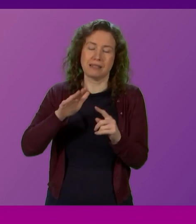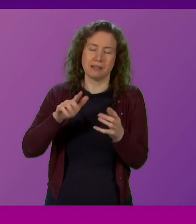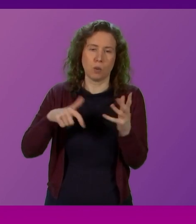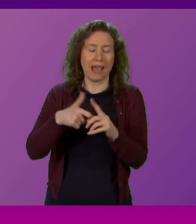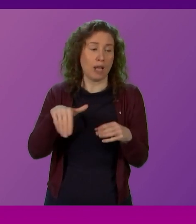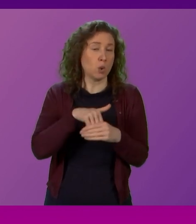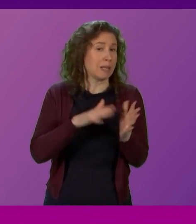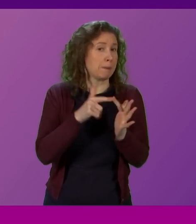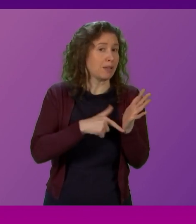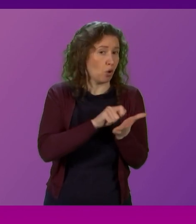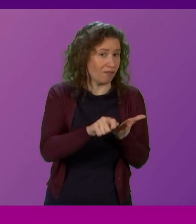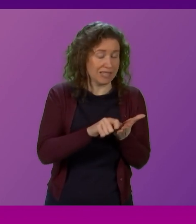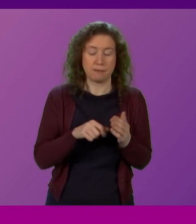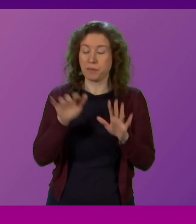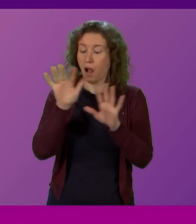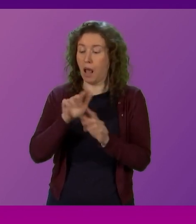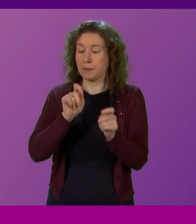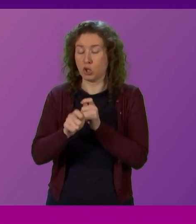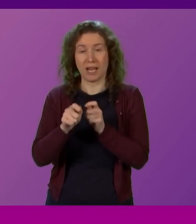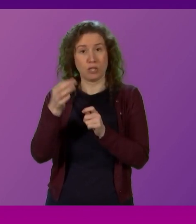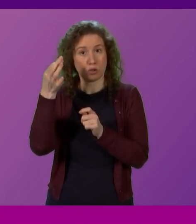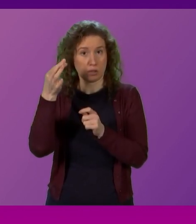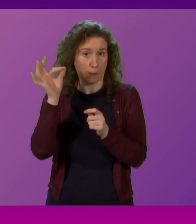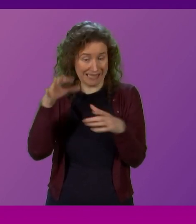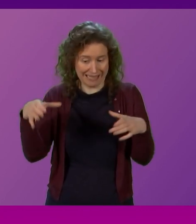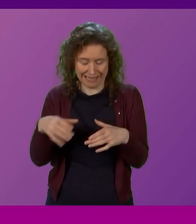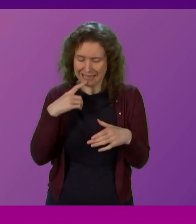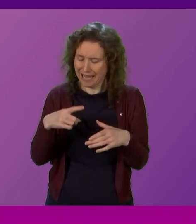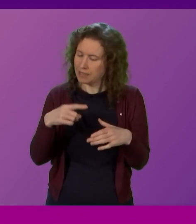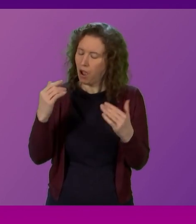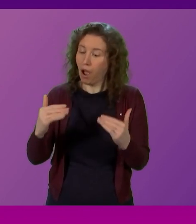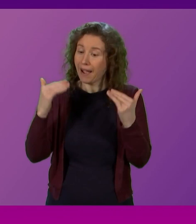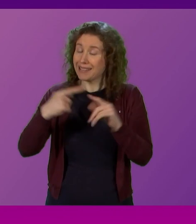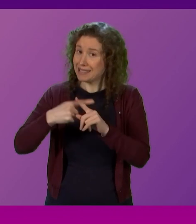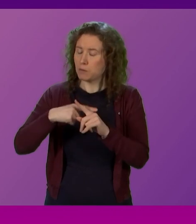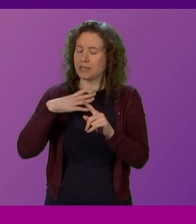The Climate Change Committee has urged that risks from higher temperatures be prioritised in the upcoming programme.